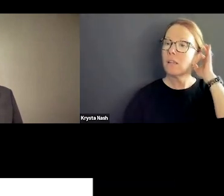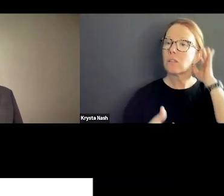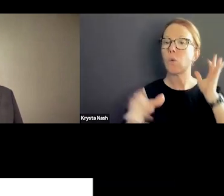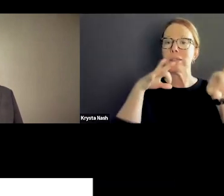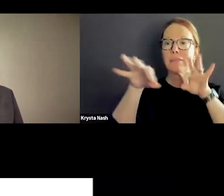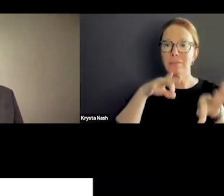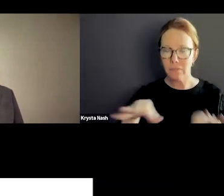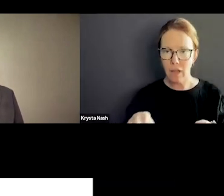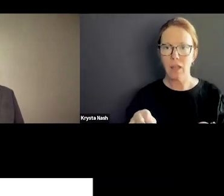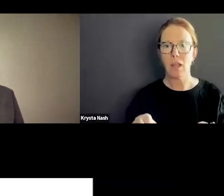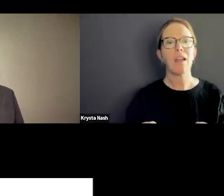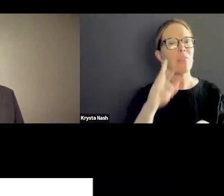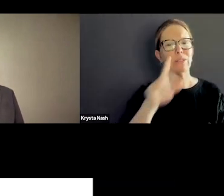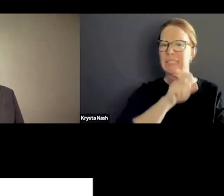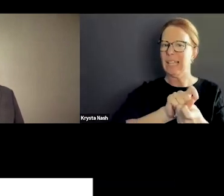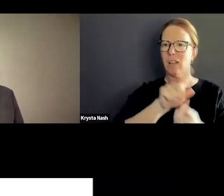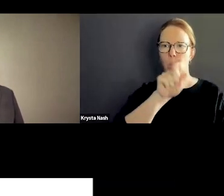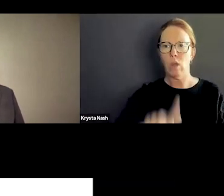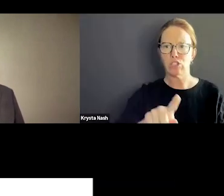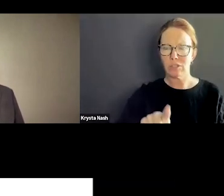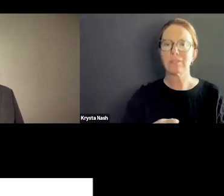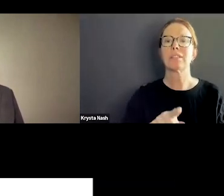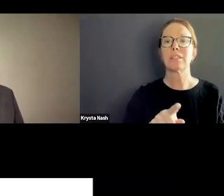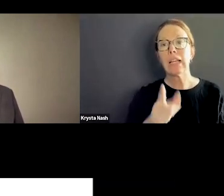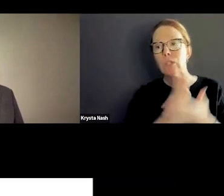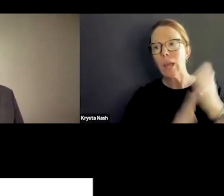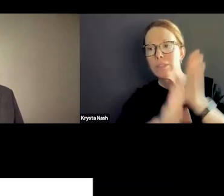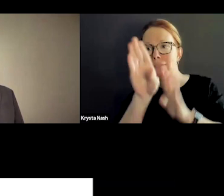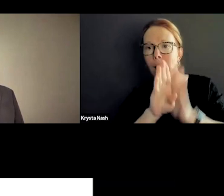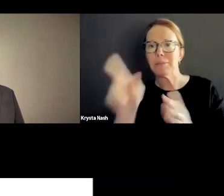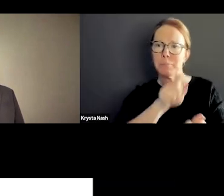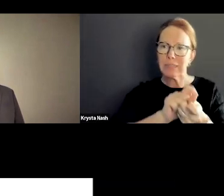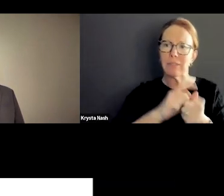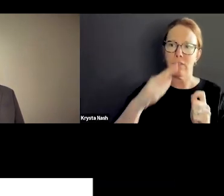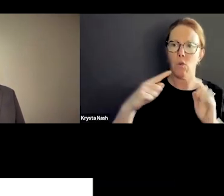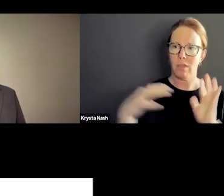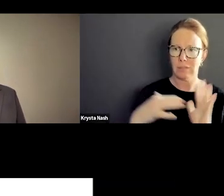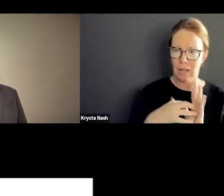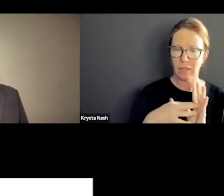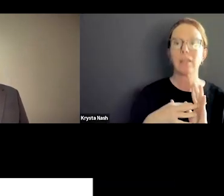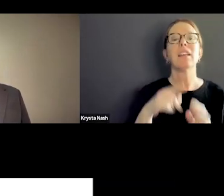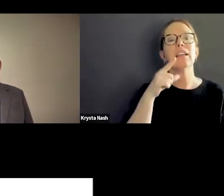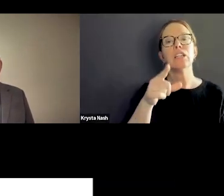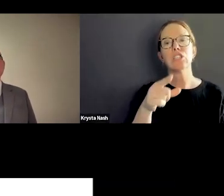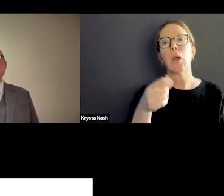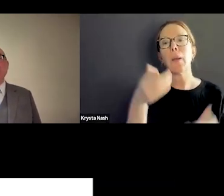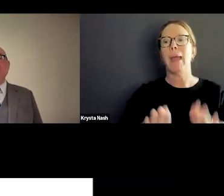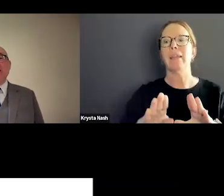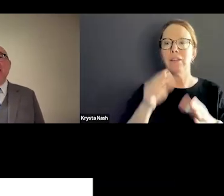And I gave you the exact question. So some of these we developed specifically for this study. So sports or betting frequency for us was in the past week.